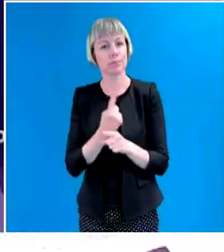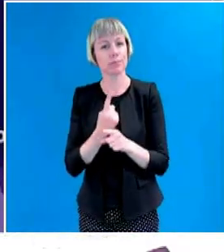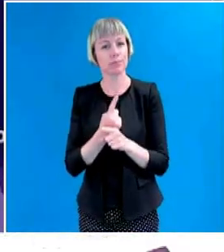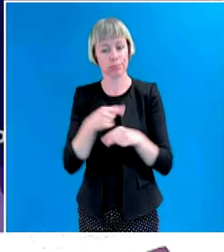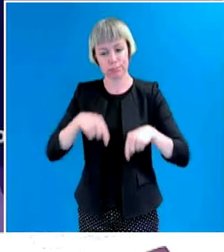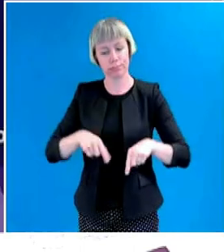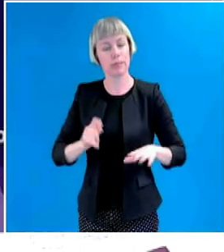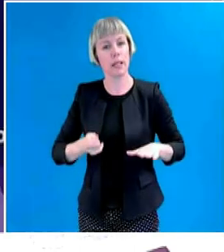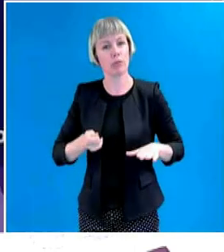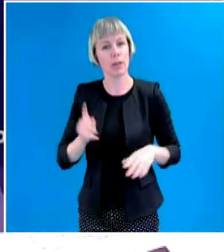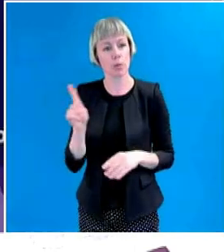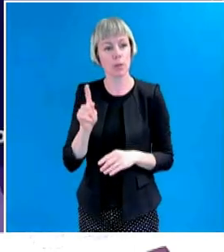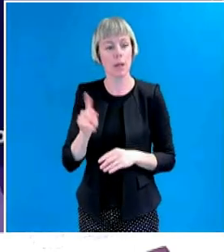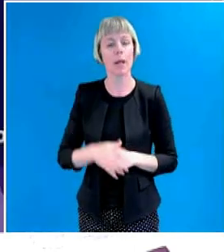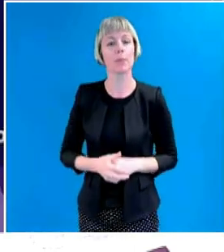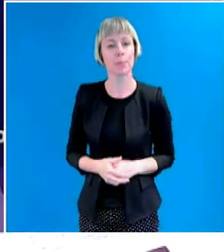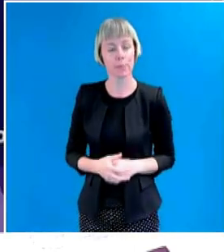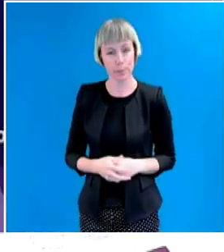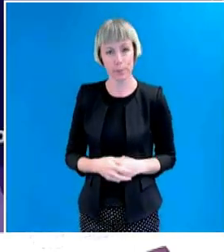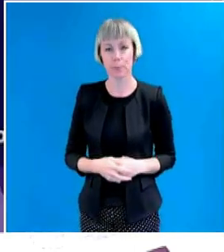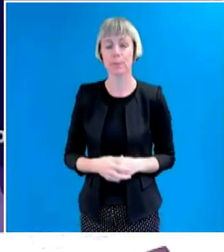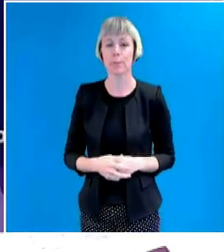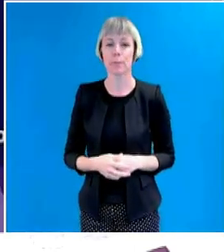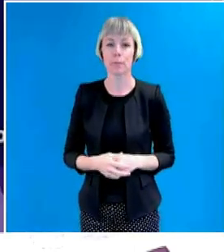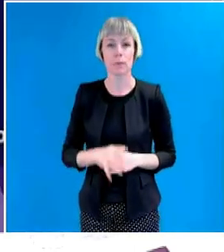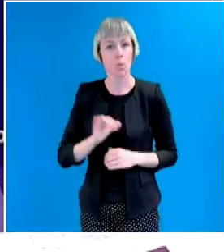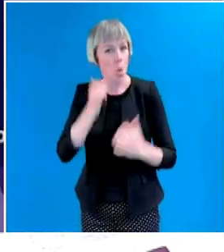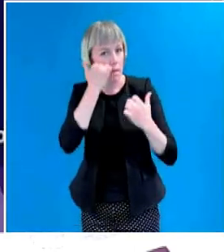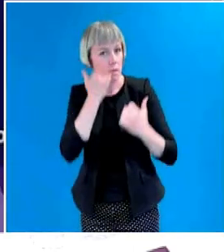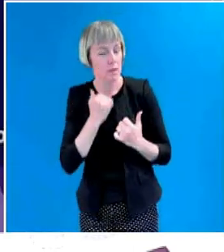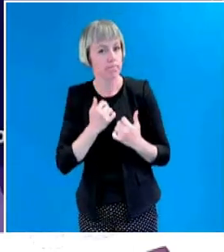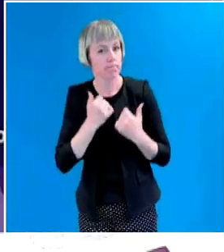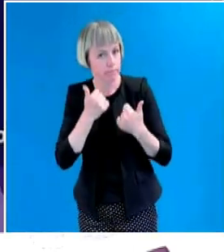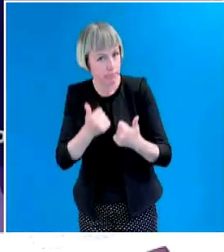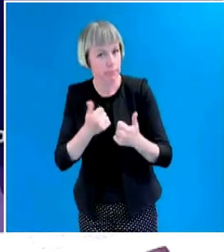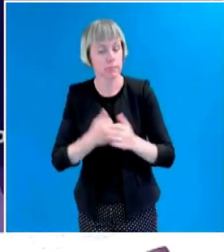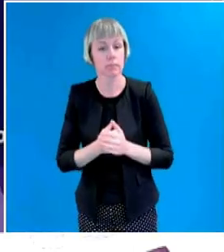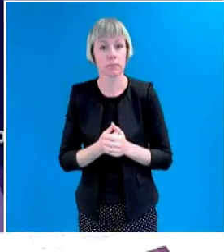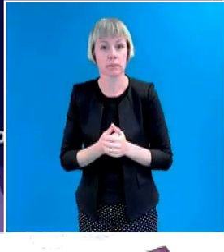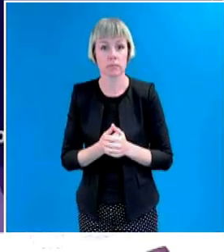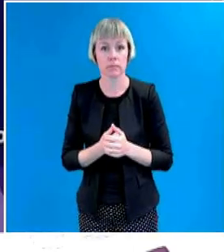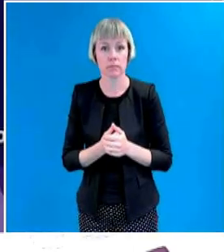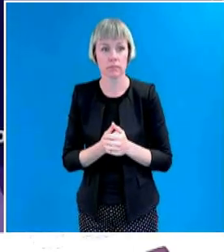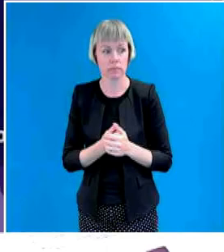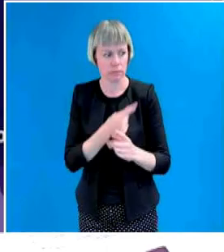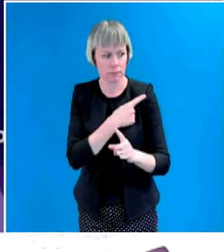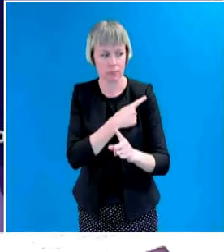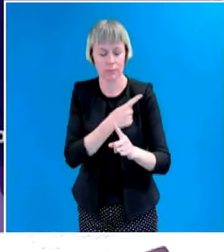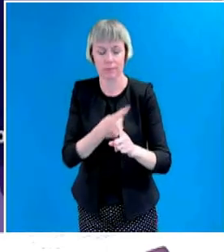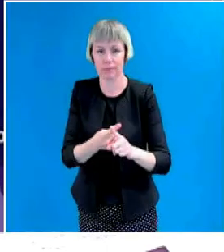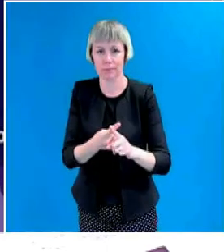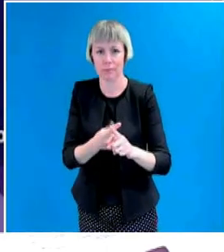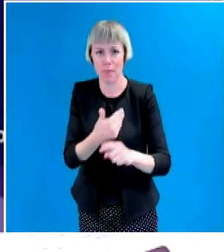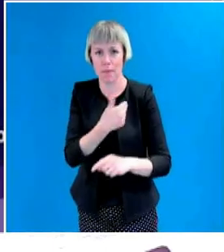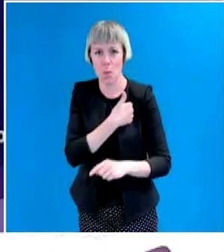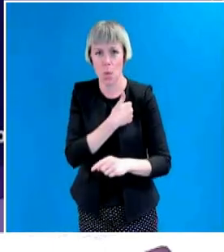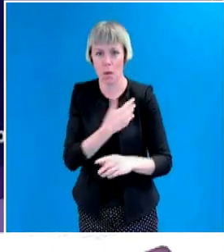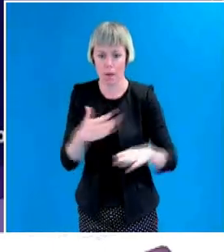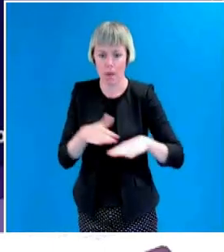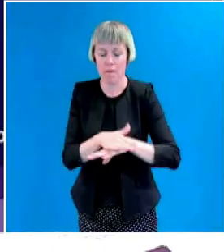for coming to the Royal Commission and giving evidence. We have covered a lot of ground in the last hour.